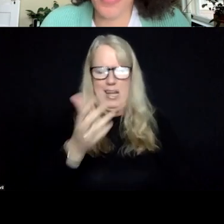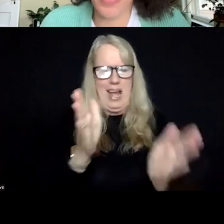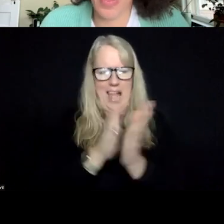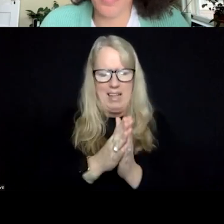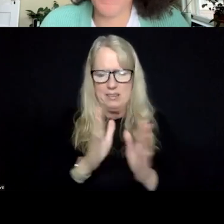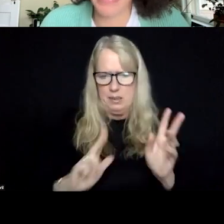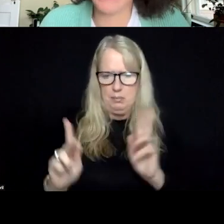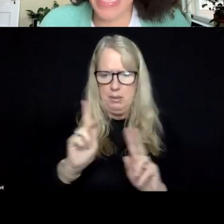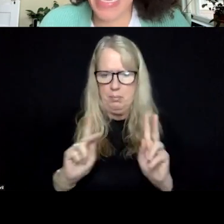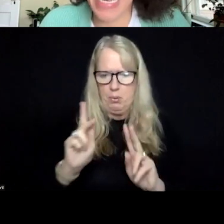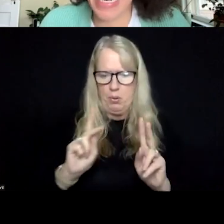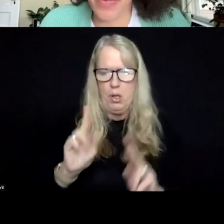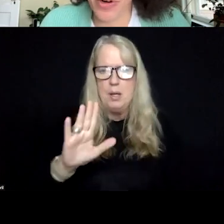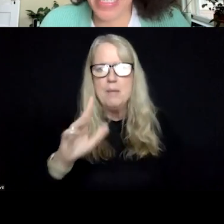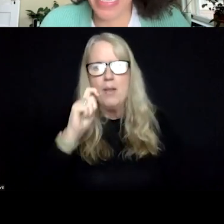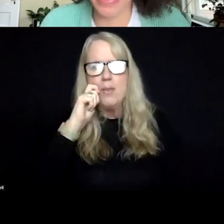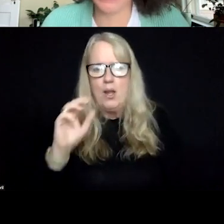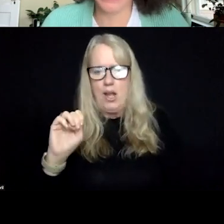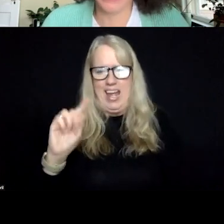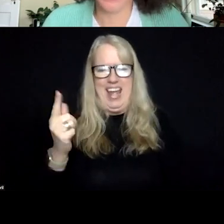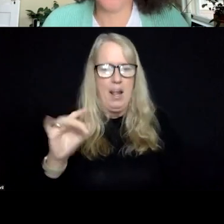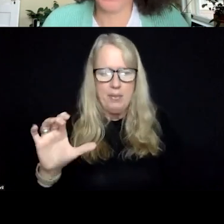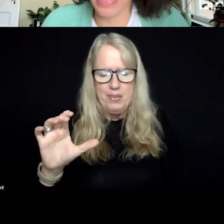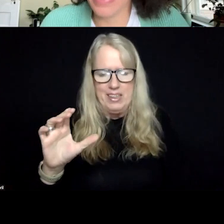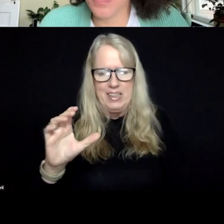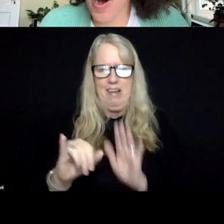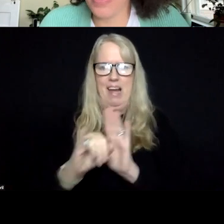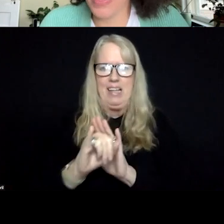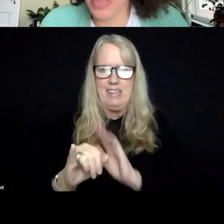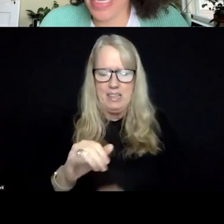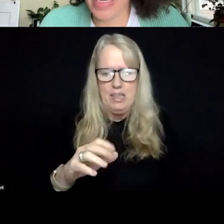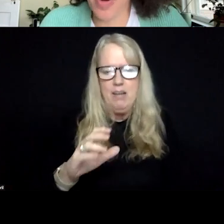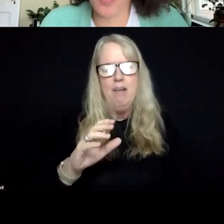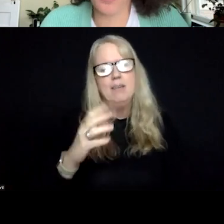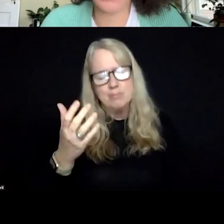THEIR ETHNIC IDENTITY UNLESS IT IS PART OF THEIR PROBLEM.